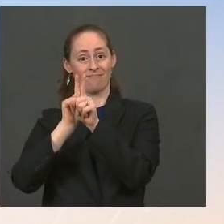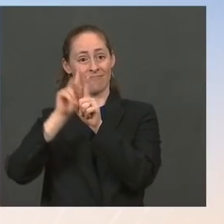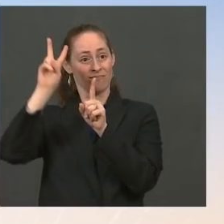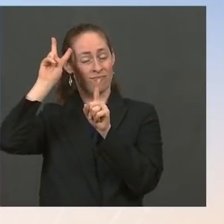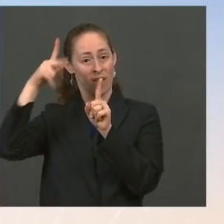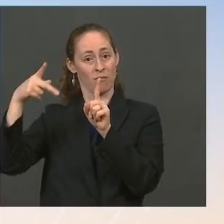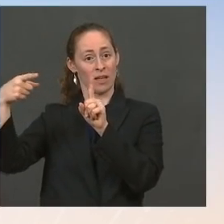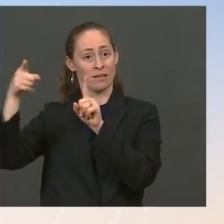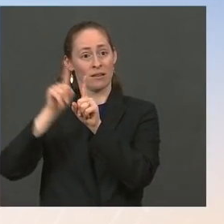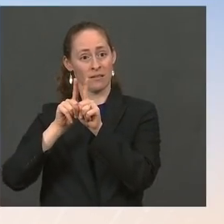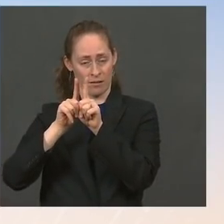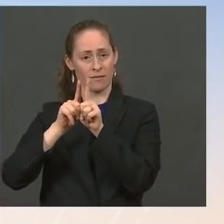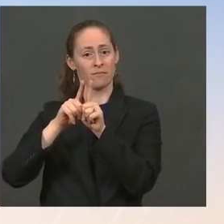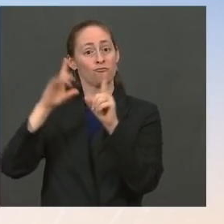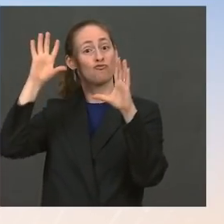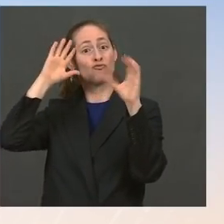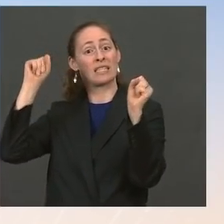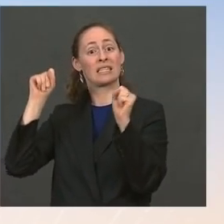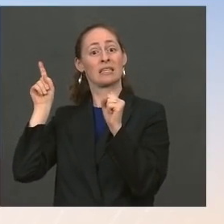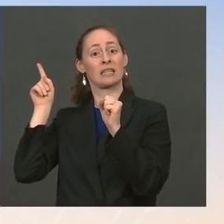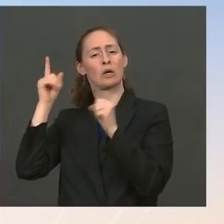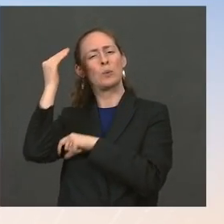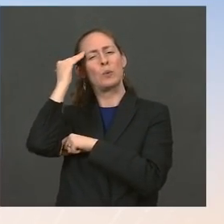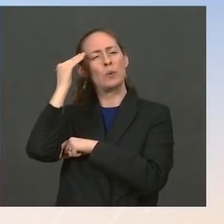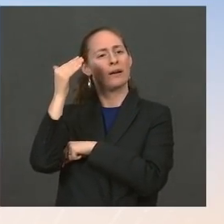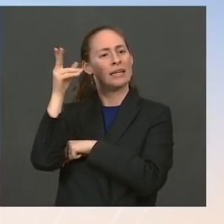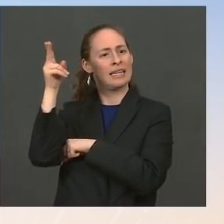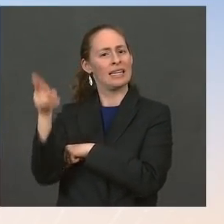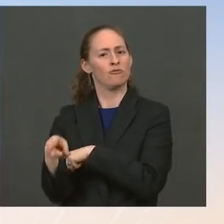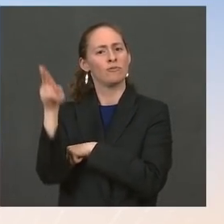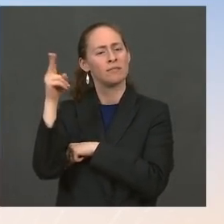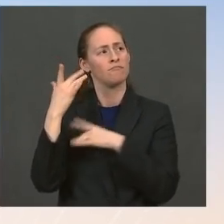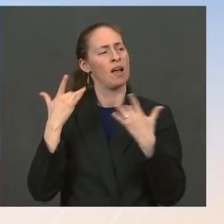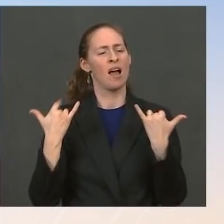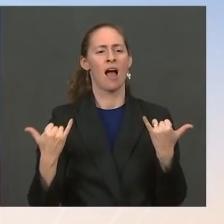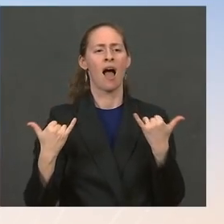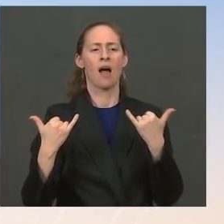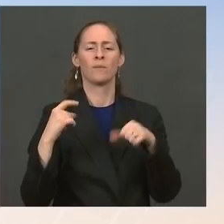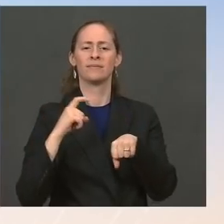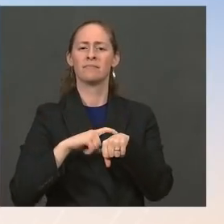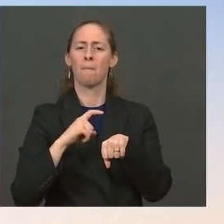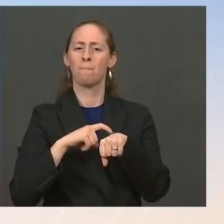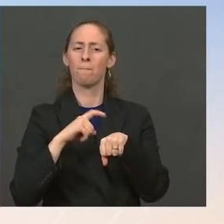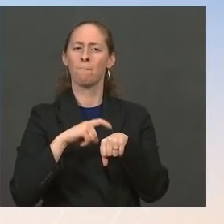was making history that was long overdue, in our view. And part of that was selecting someone